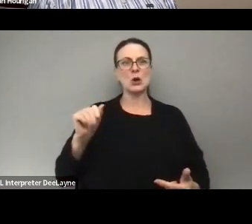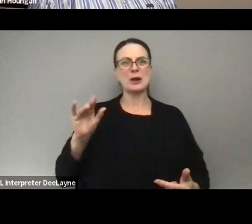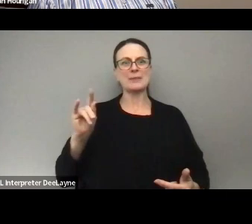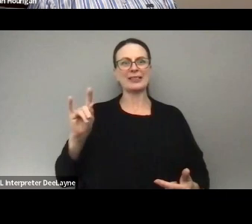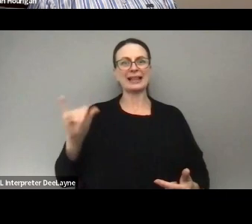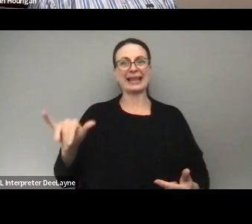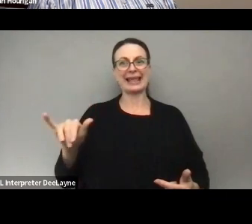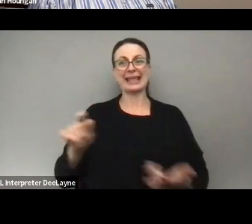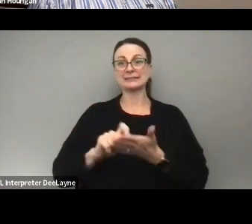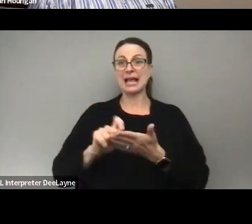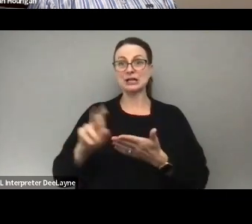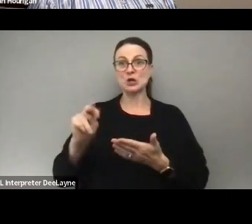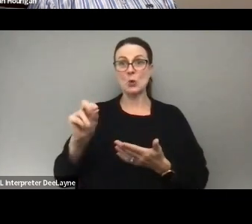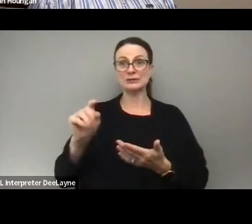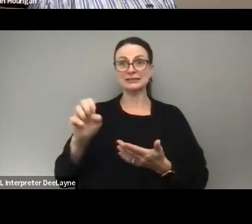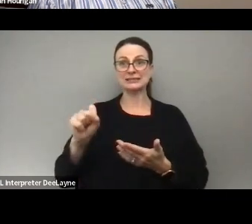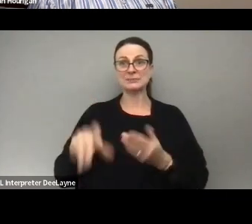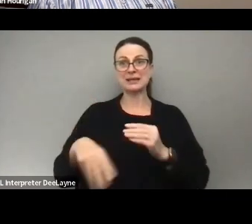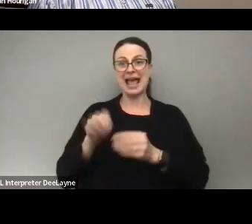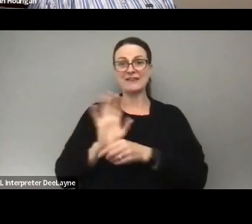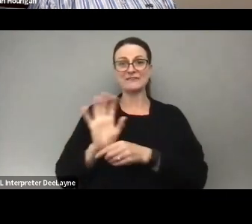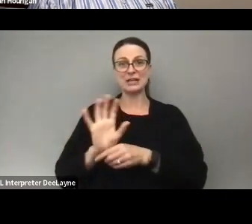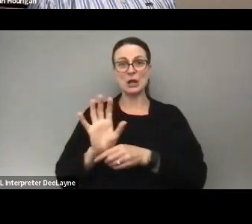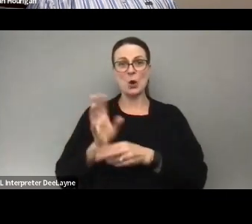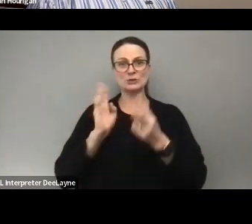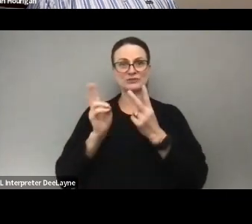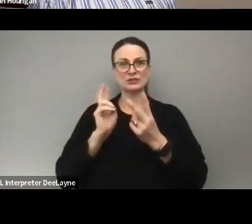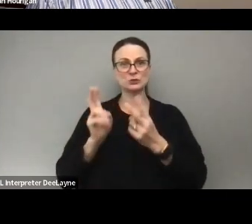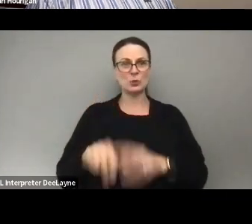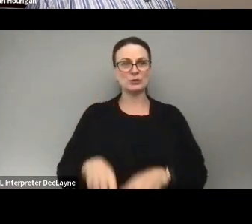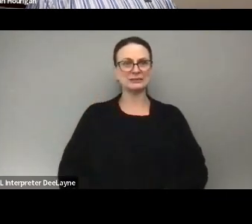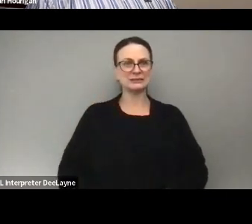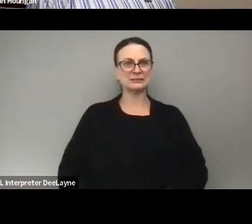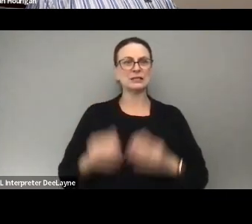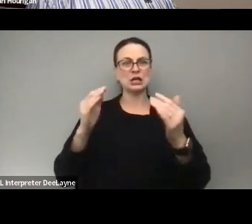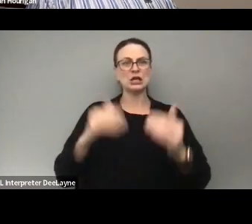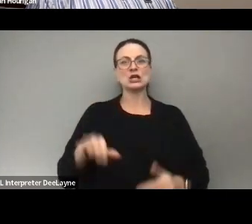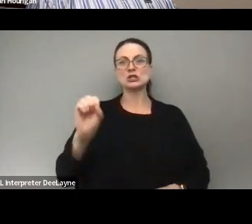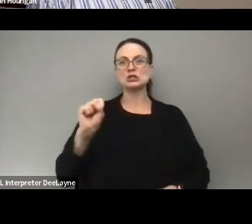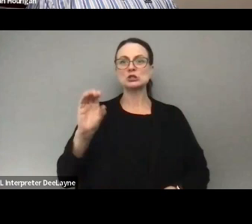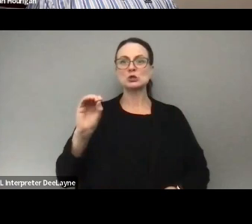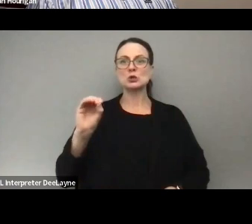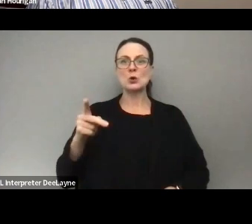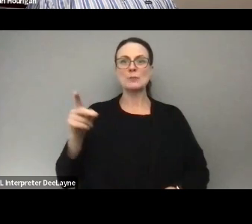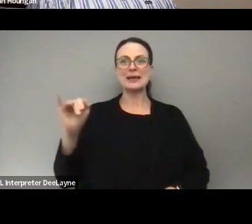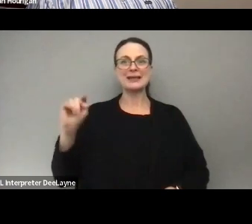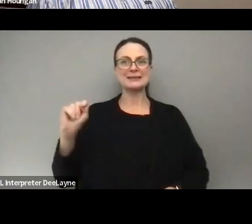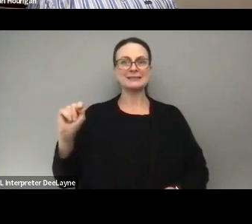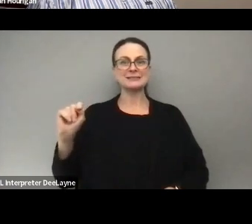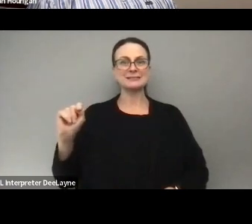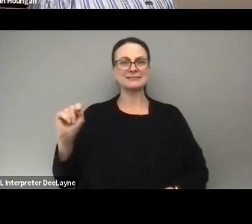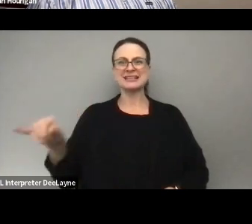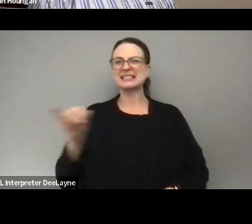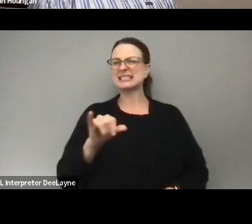to take notes but also add videos and visuals. Scoop.it! I don't know if you know about Scoop.it! It's similar to Pinterest